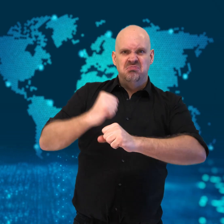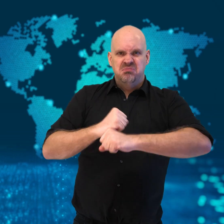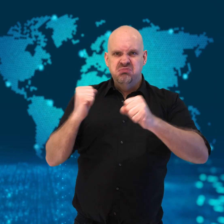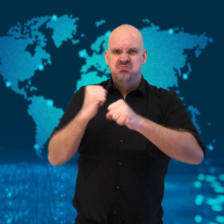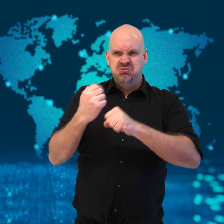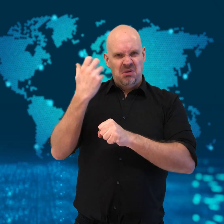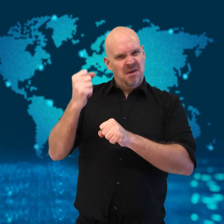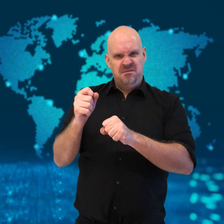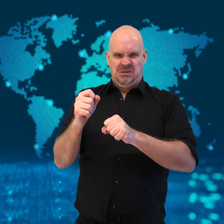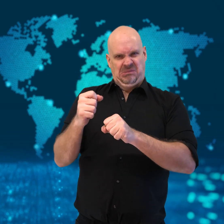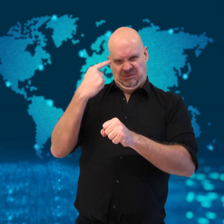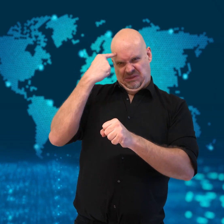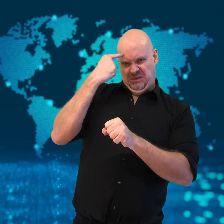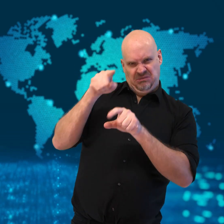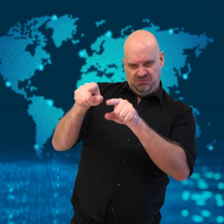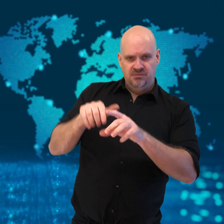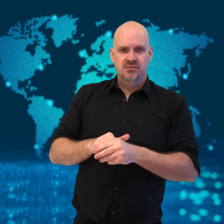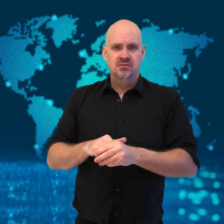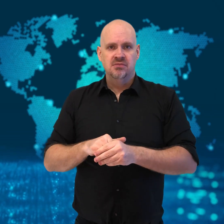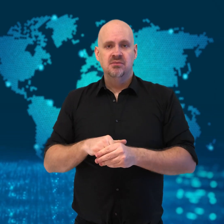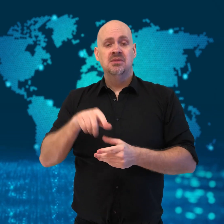and re-enacted sanctions.